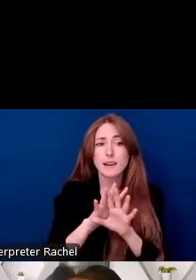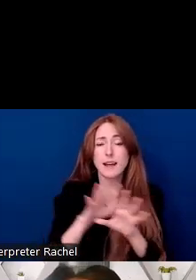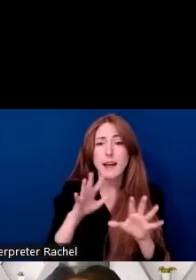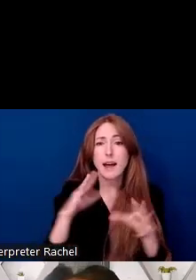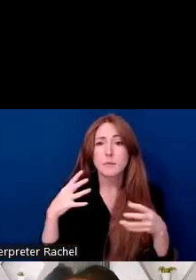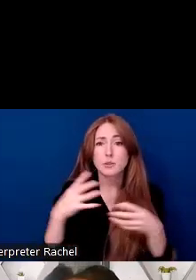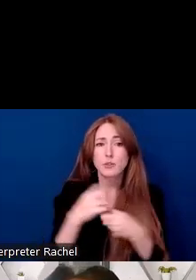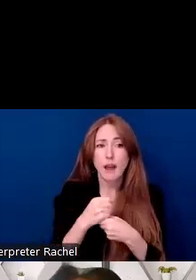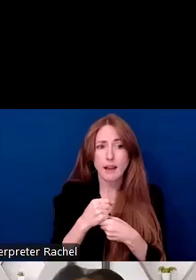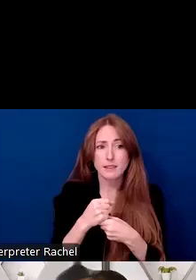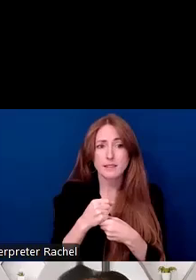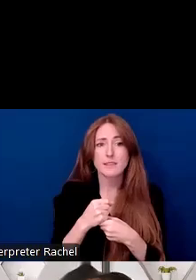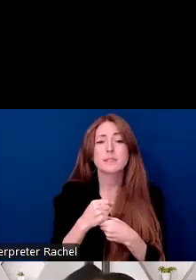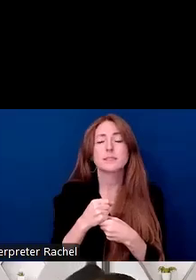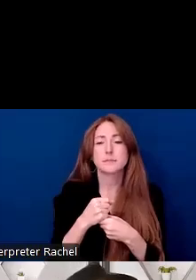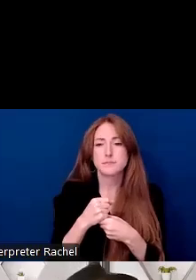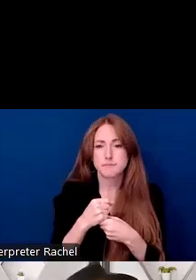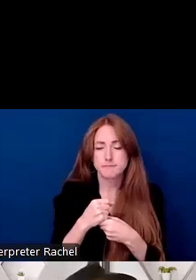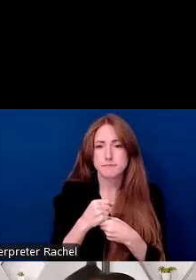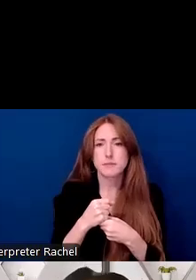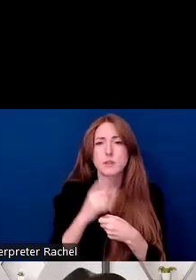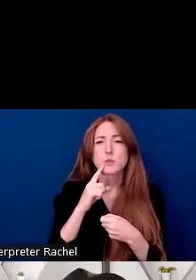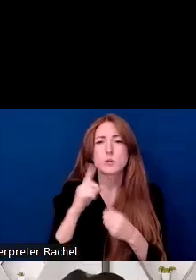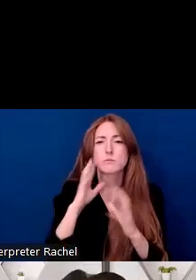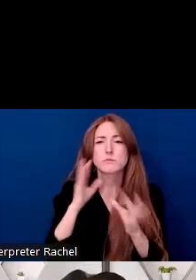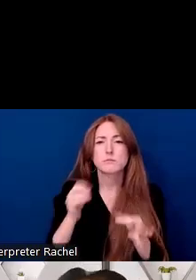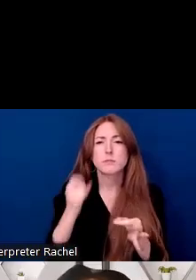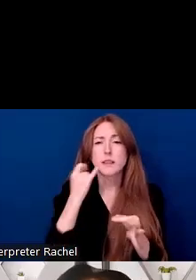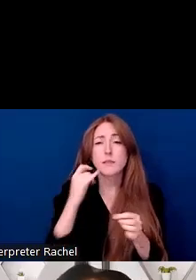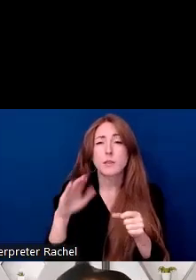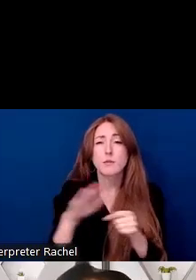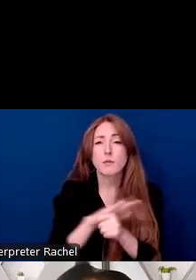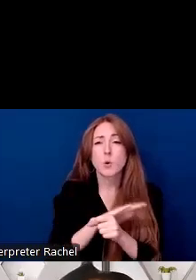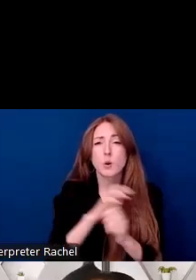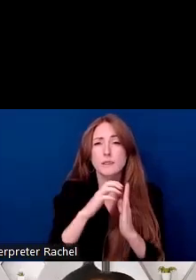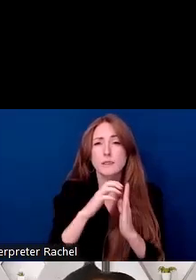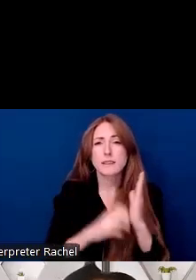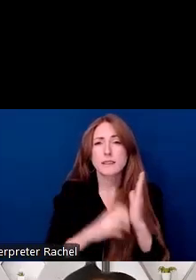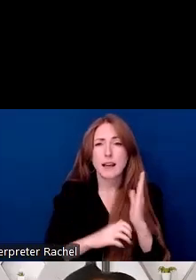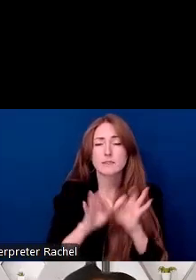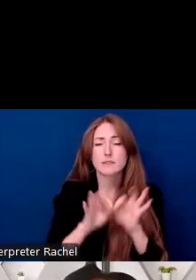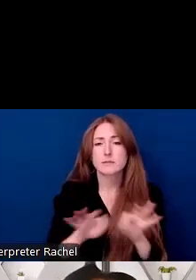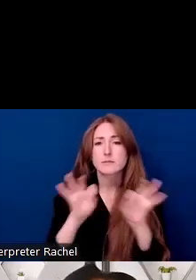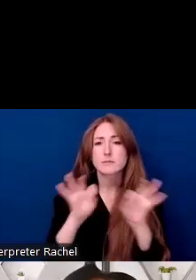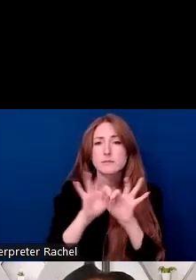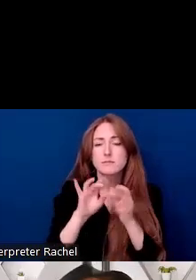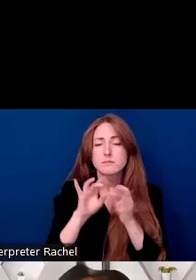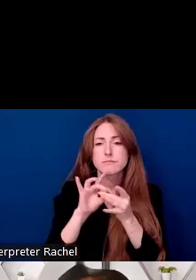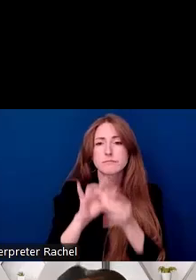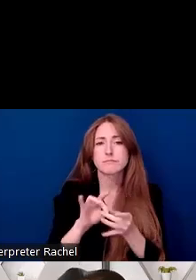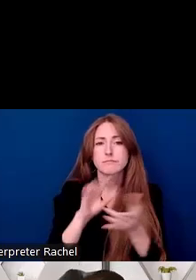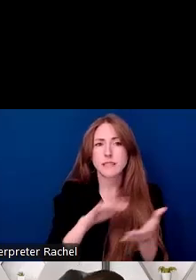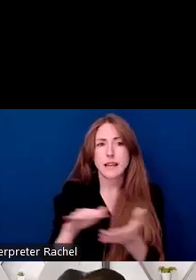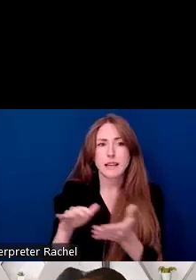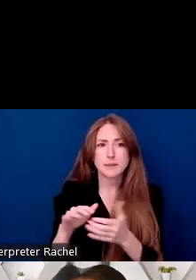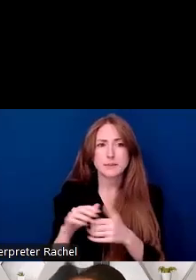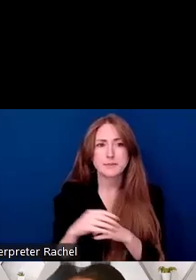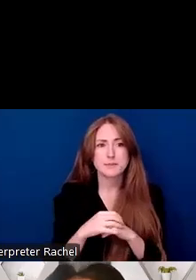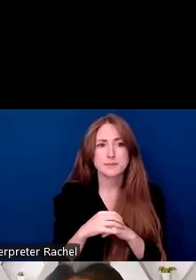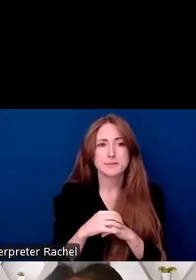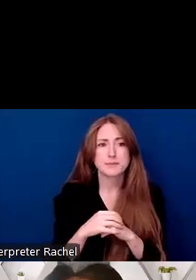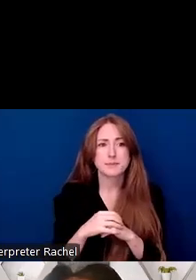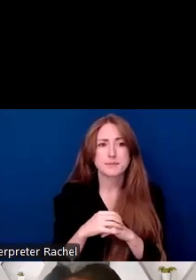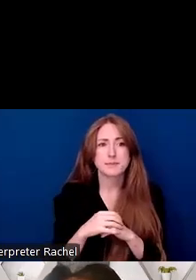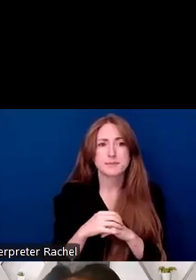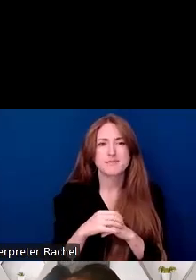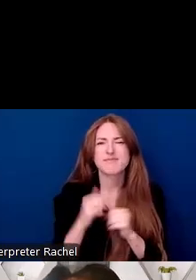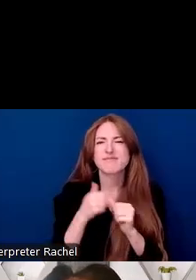text of potential eligible study. Next, please. We followed PICO format to set the eligibility